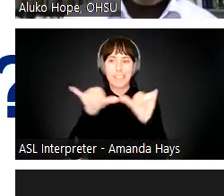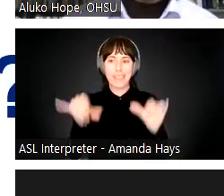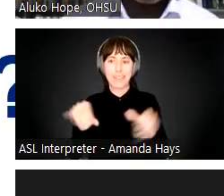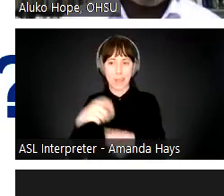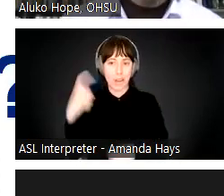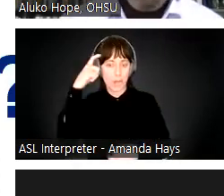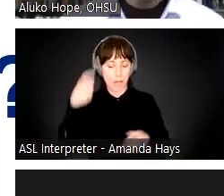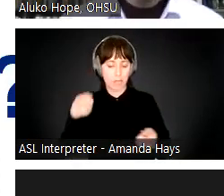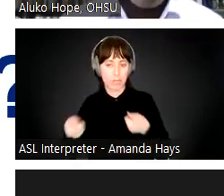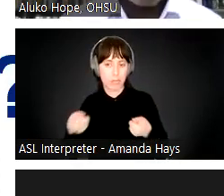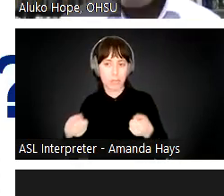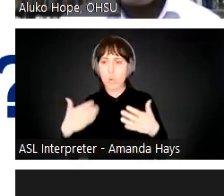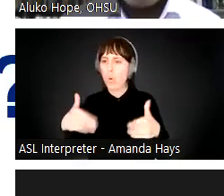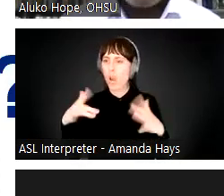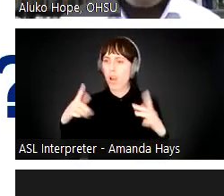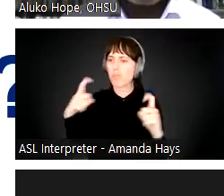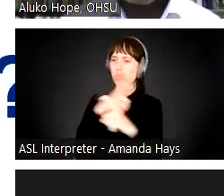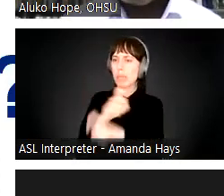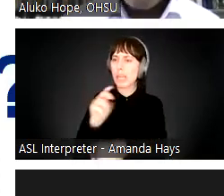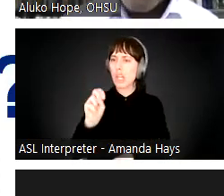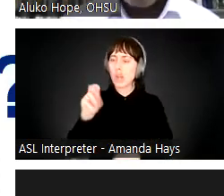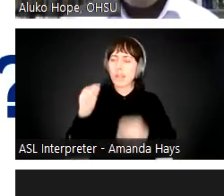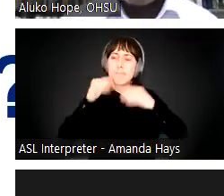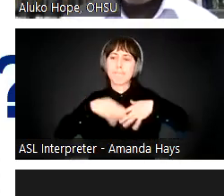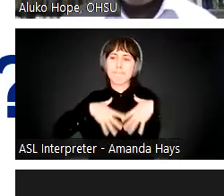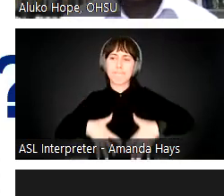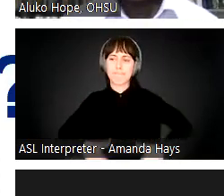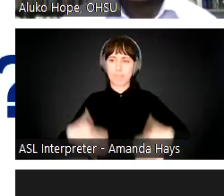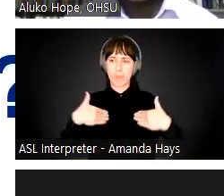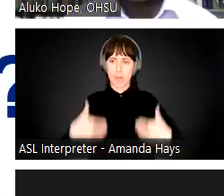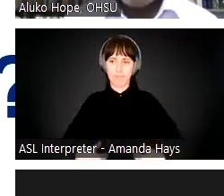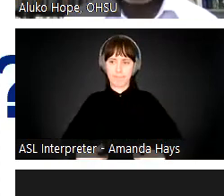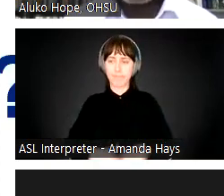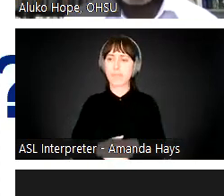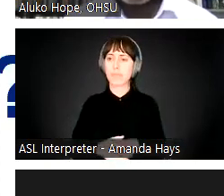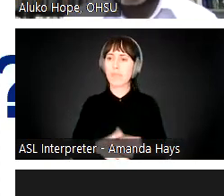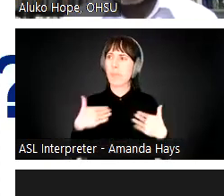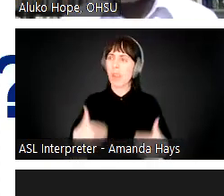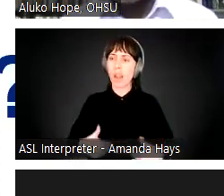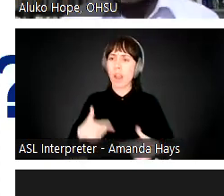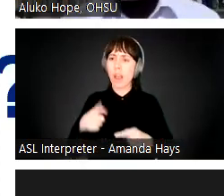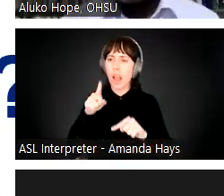complex set of nerves that run throughout our bodies. And when the body